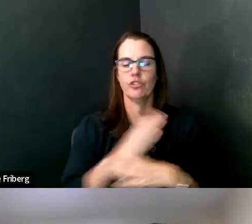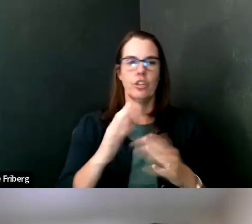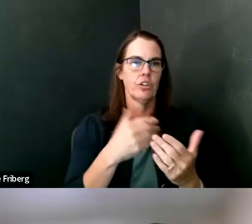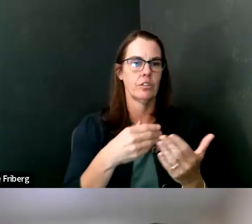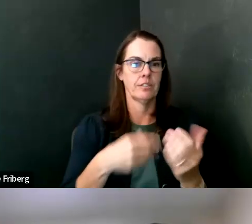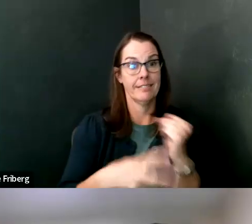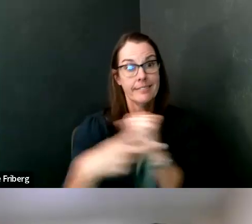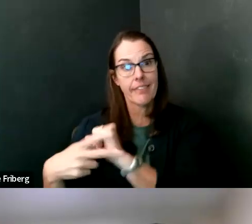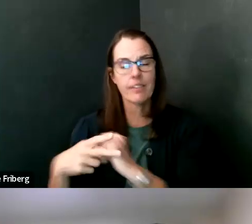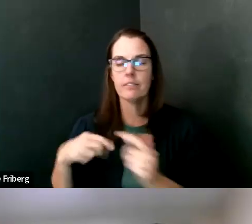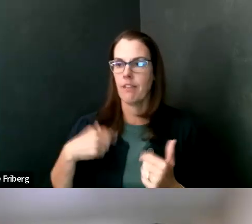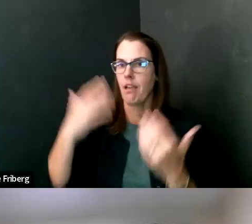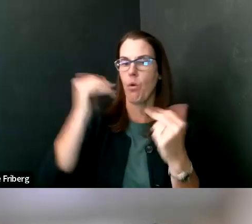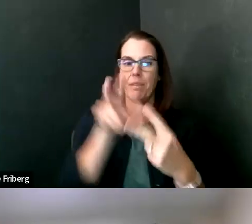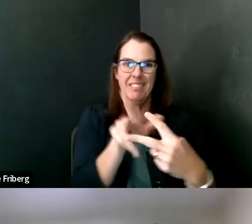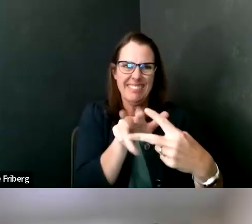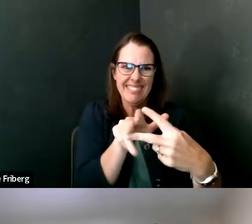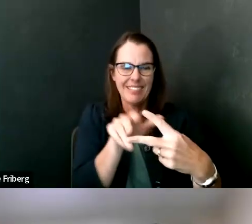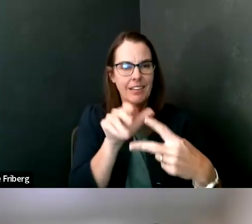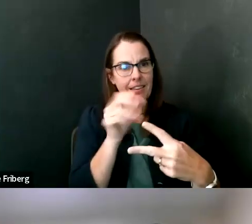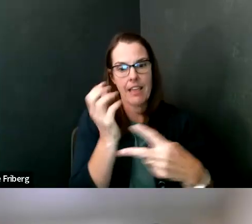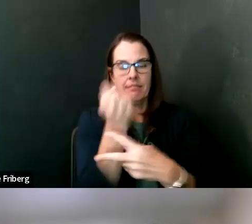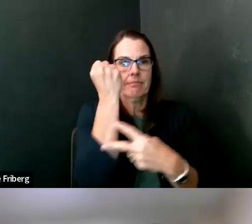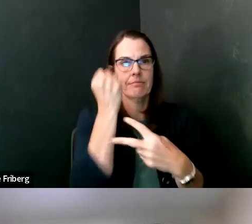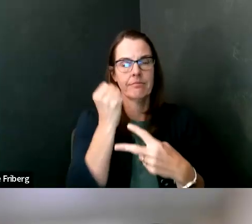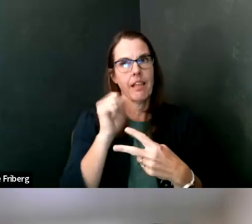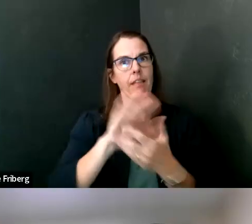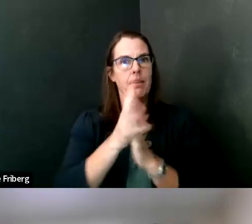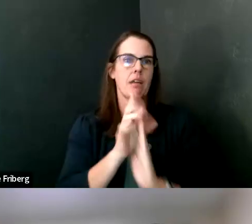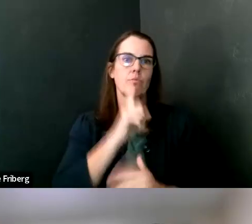that we can take one of those and make that a reality. Although I'd like to see it a reality